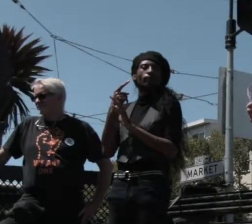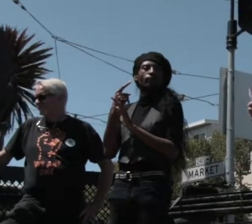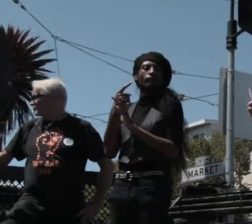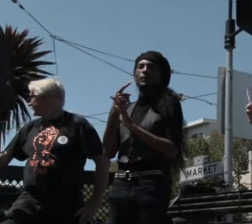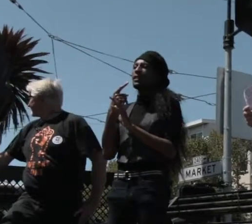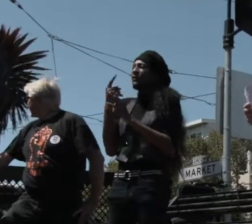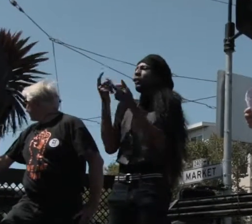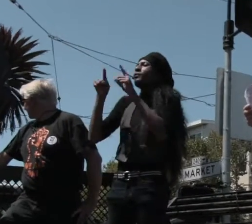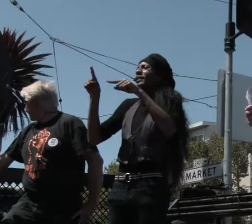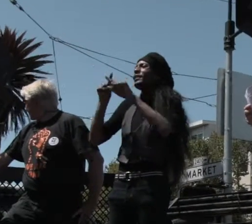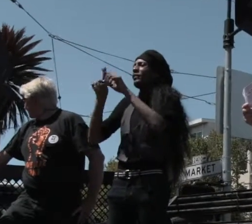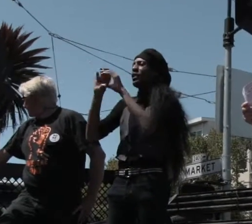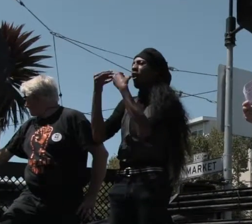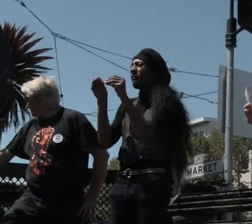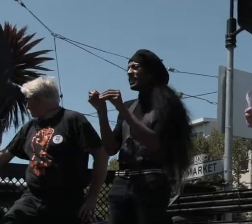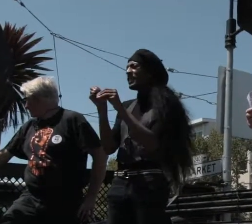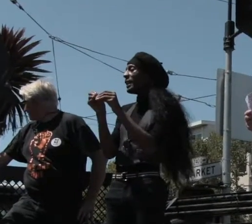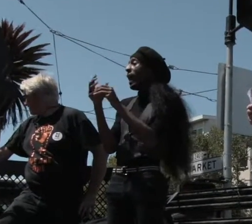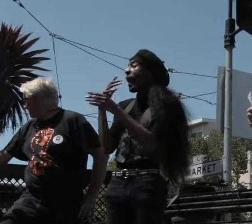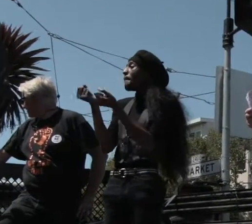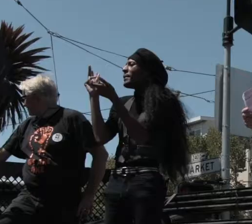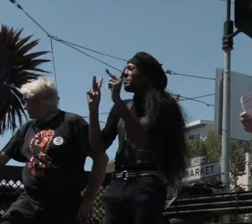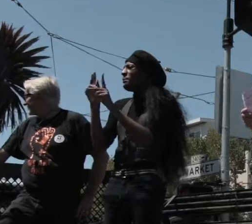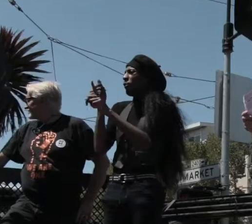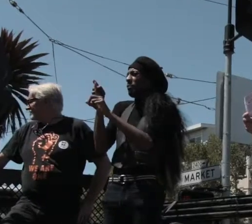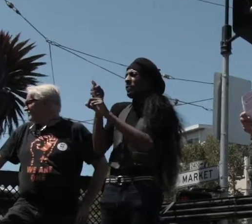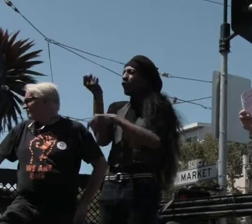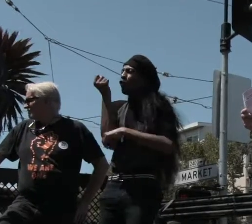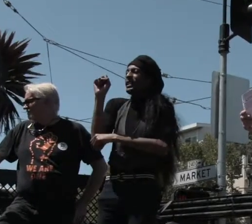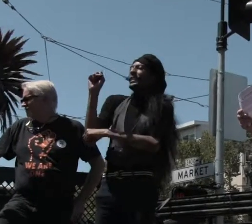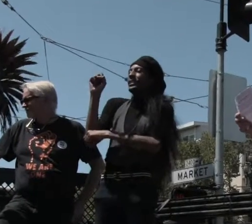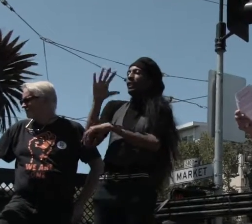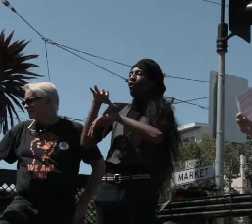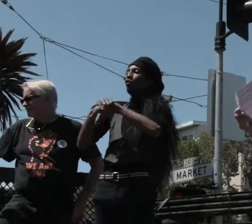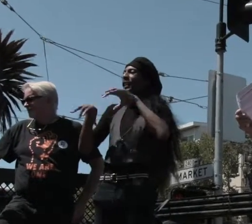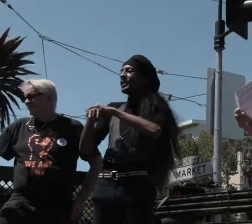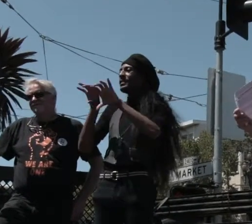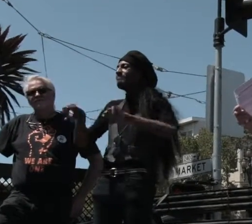offices risking arrest and their own health because they know without Medicaid